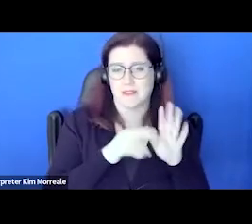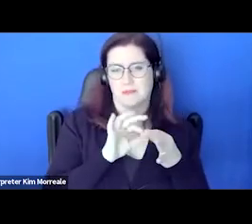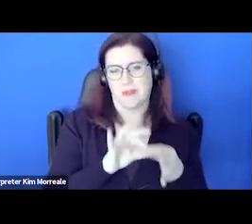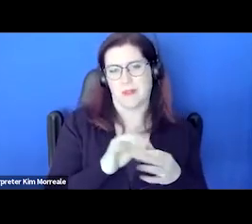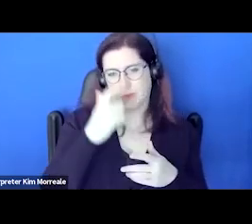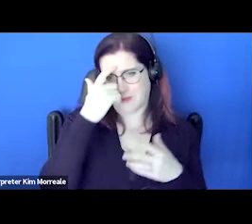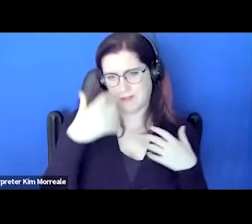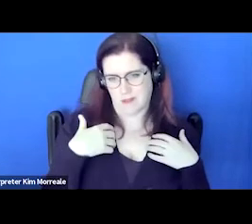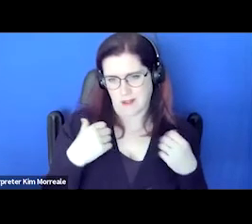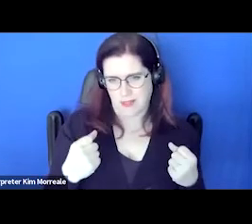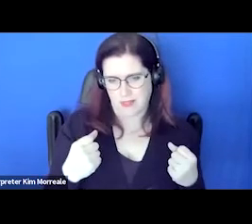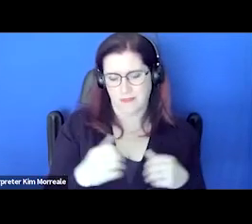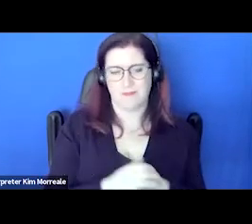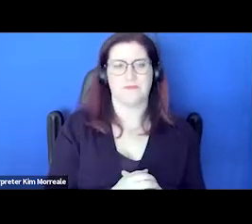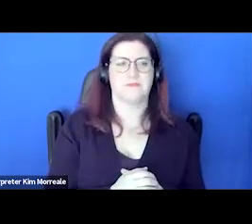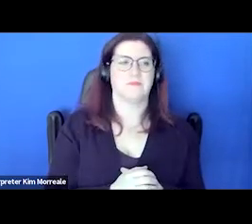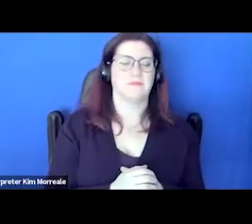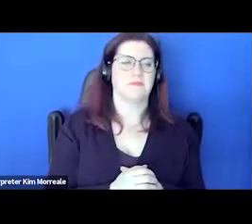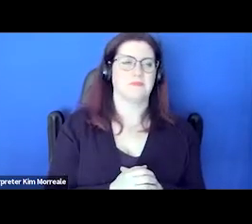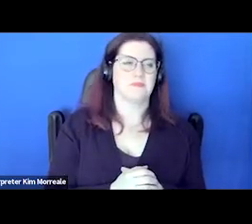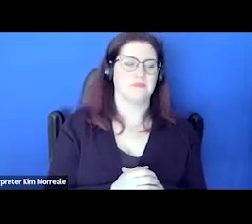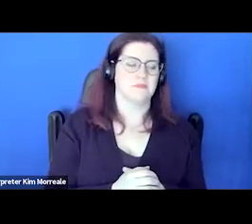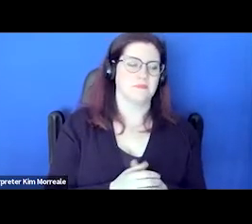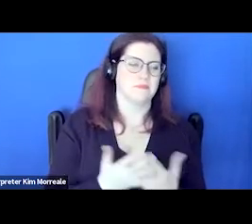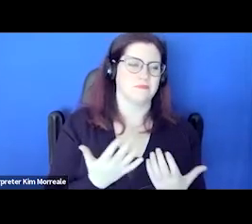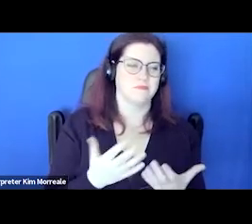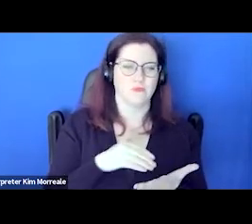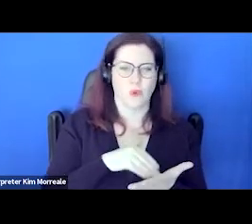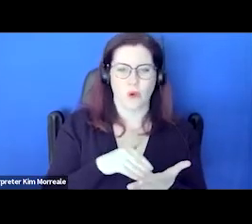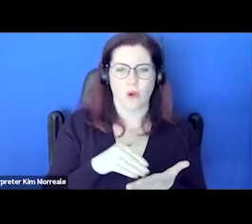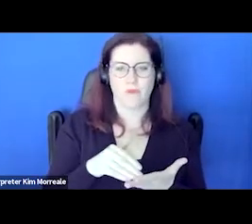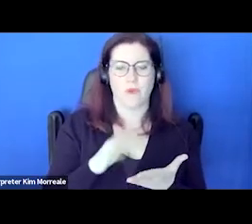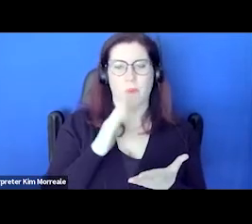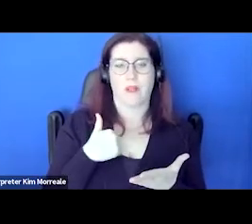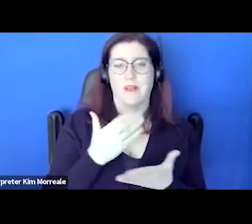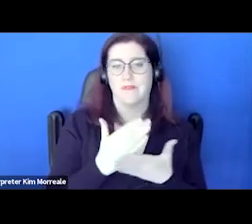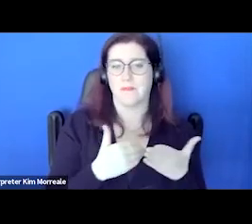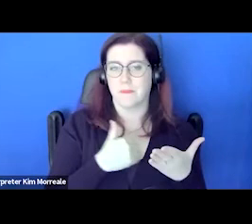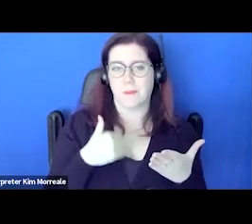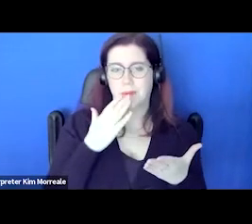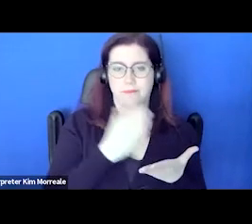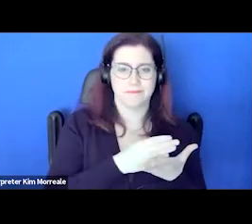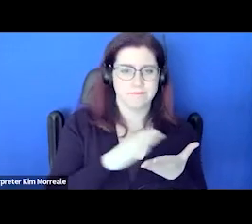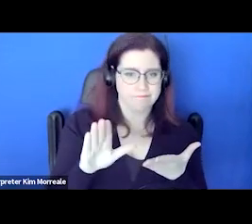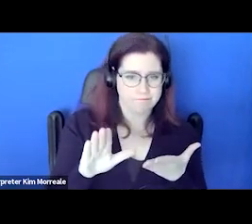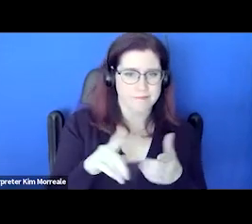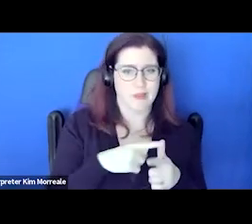So oftentimes we end up with tribal members who have been ostracized and they end up in urban areas